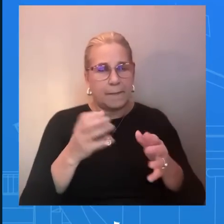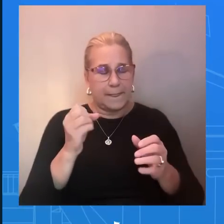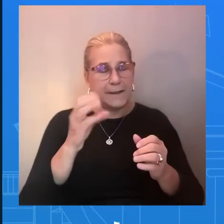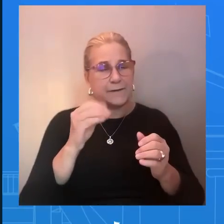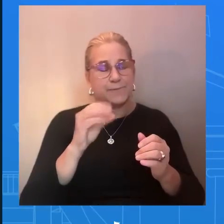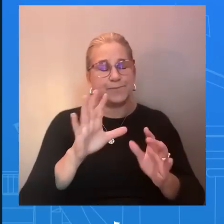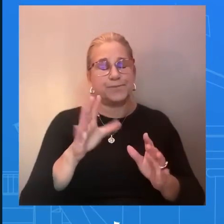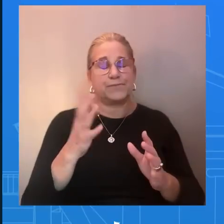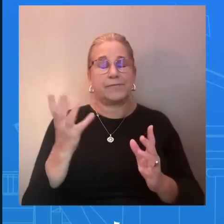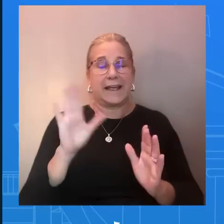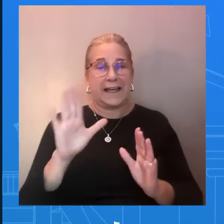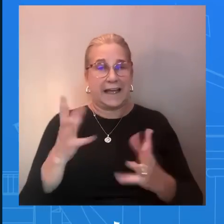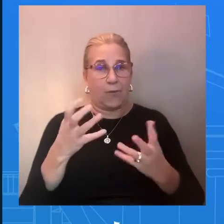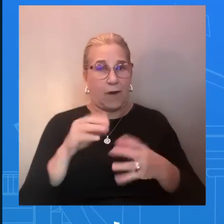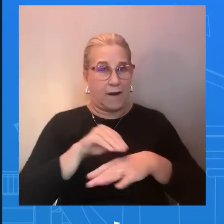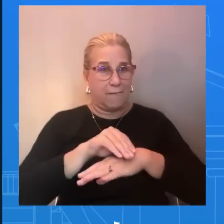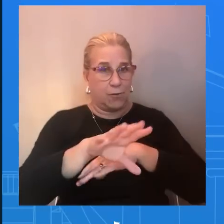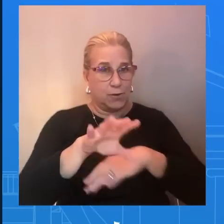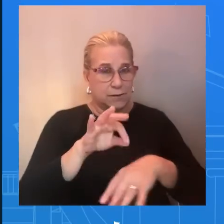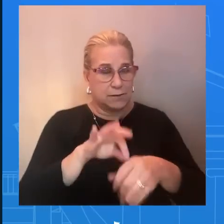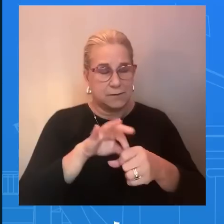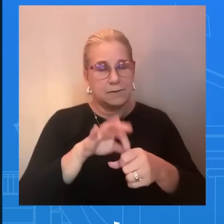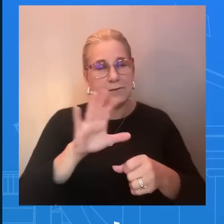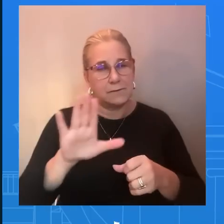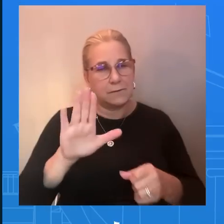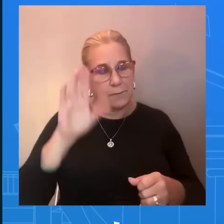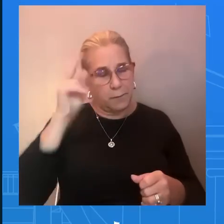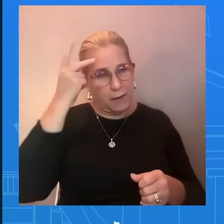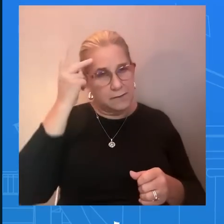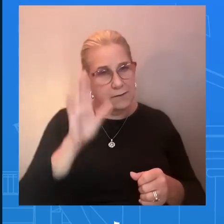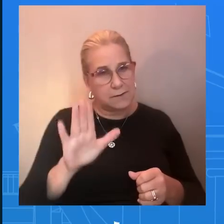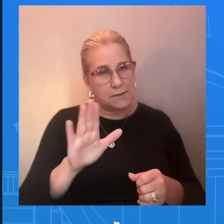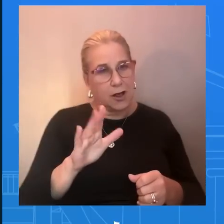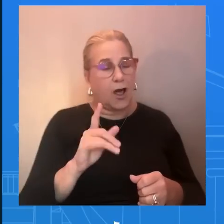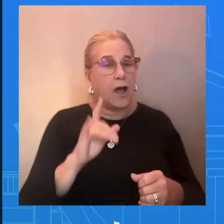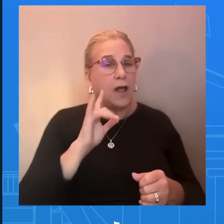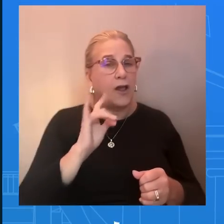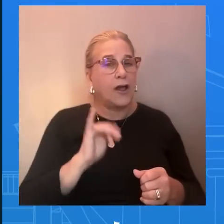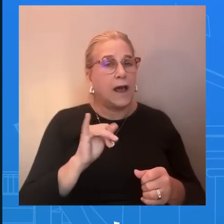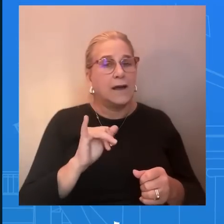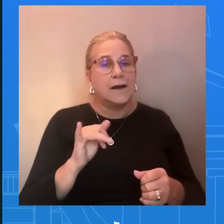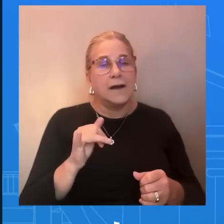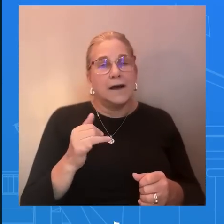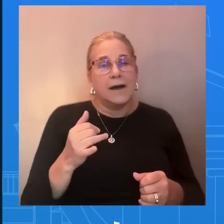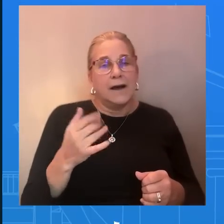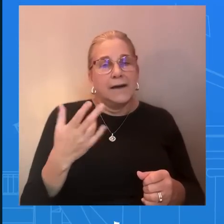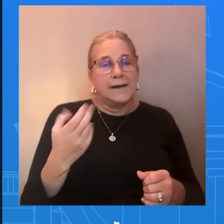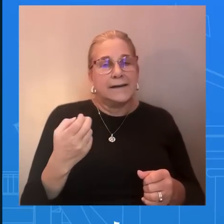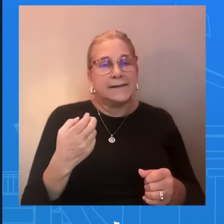or what it looks like under -- you know, and -- and their platform for his campaign,